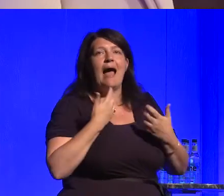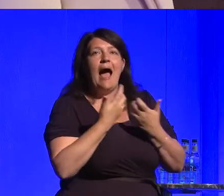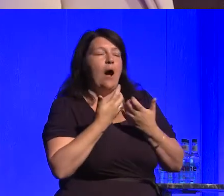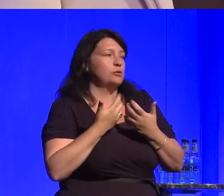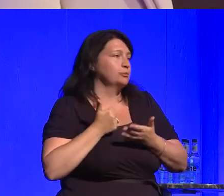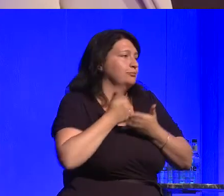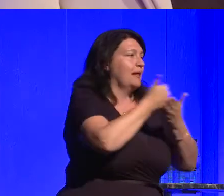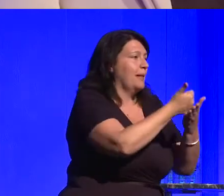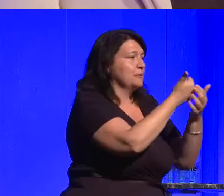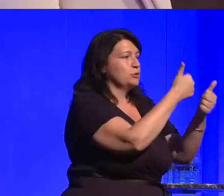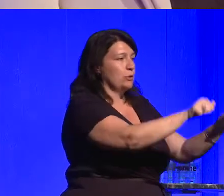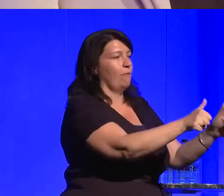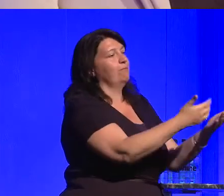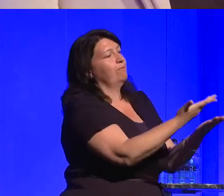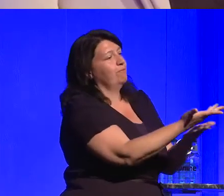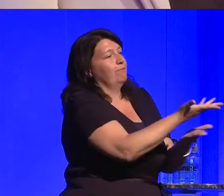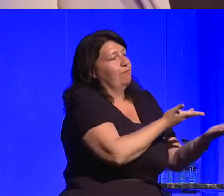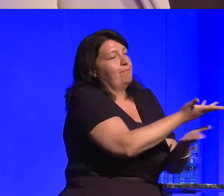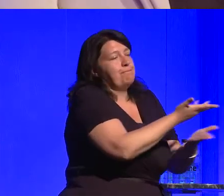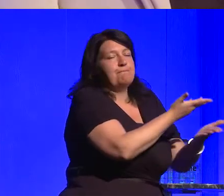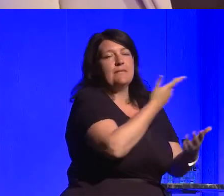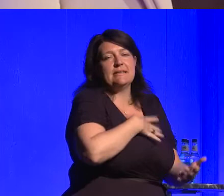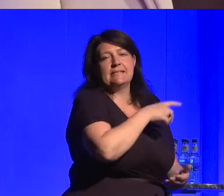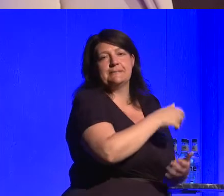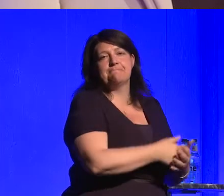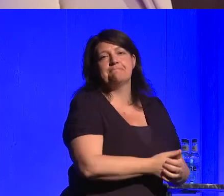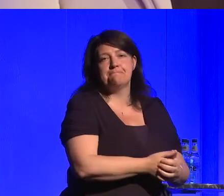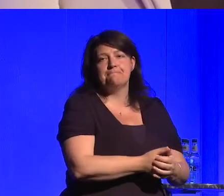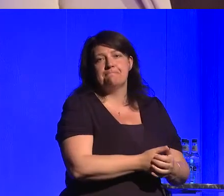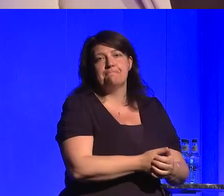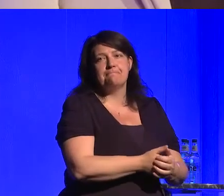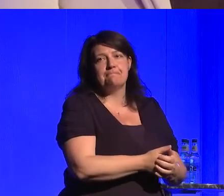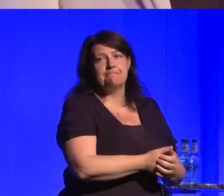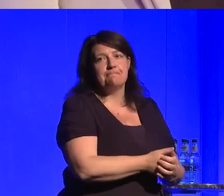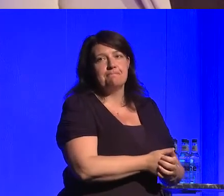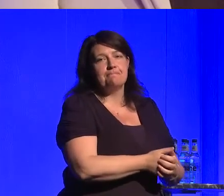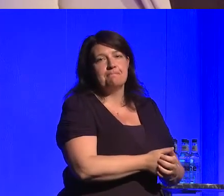So we believe that if you work with citizens, if you find new ways to have conversations,